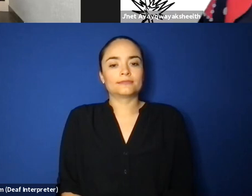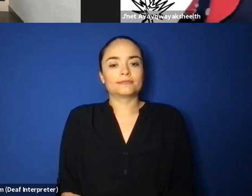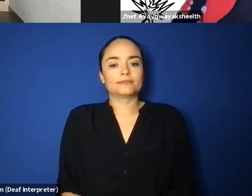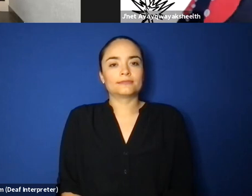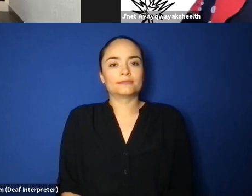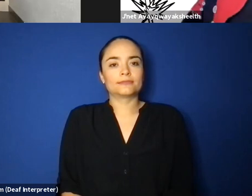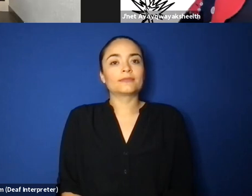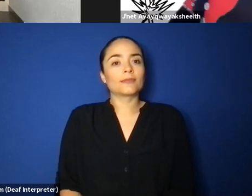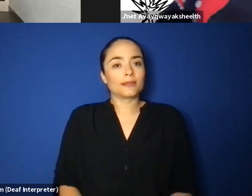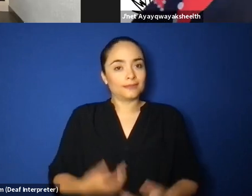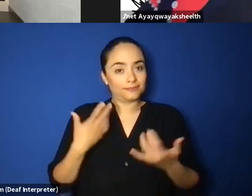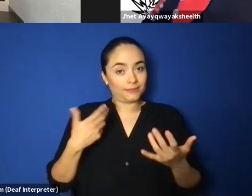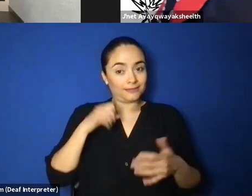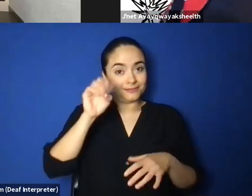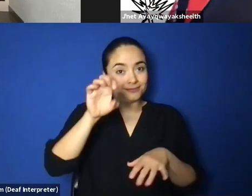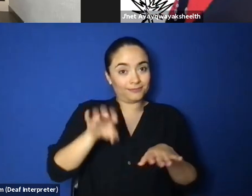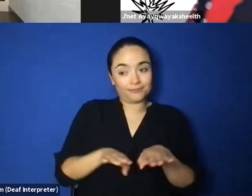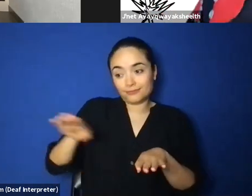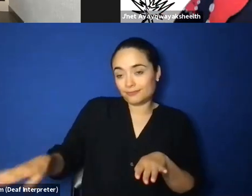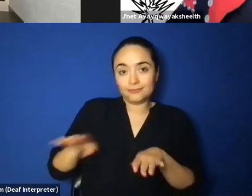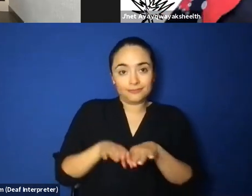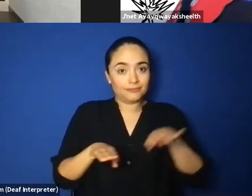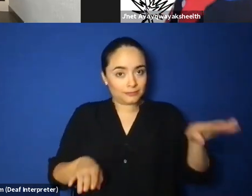and then if that one's too hard, then you just kind of go back to your basic step.